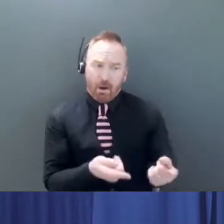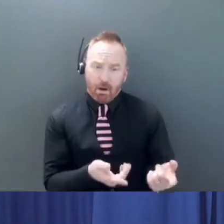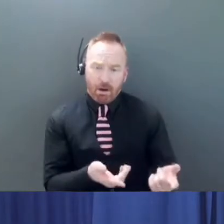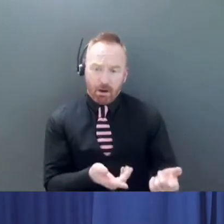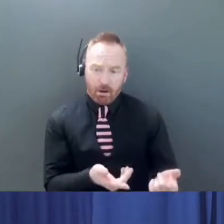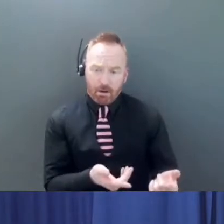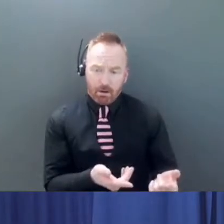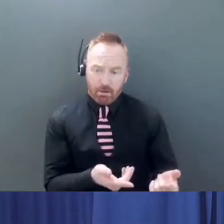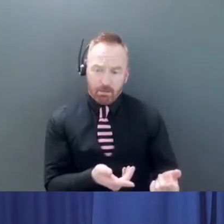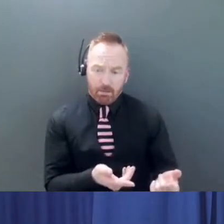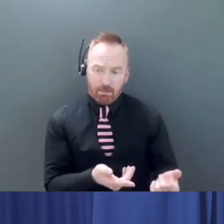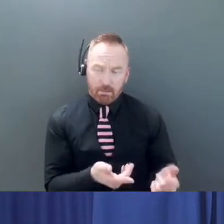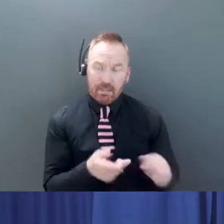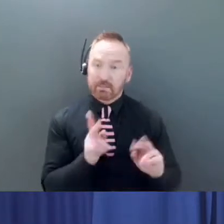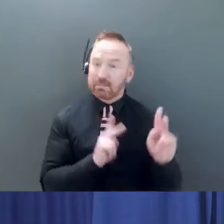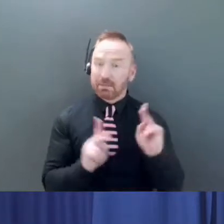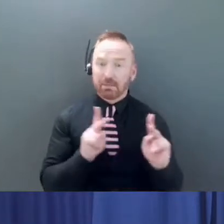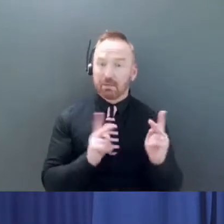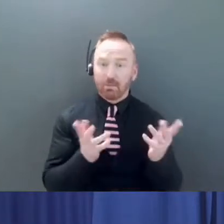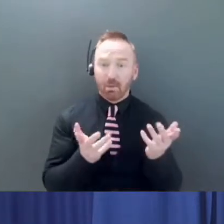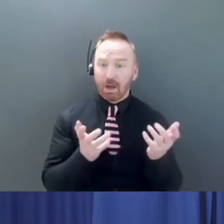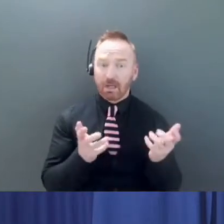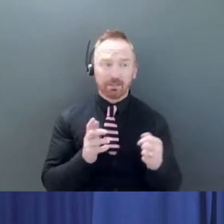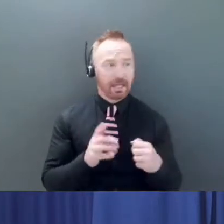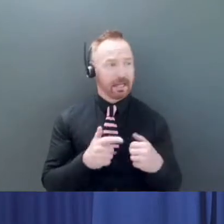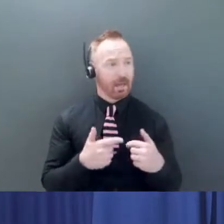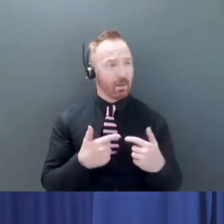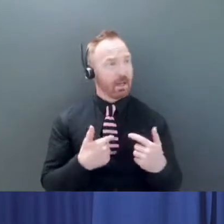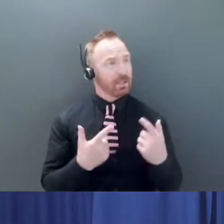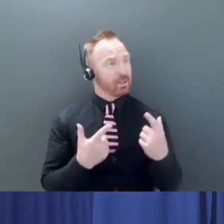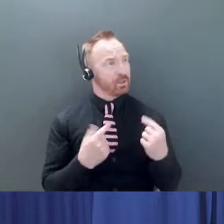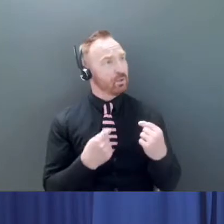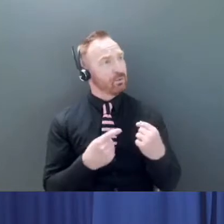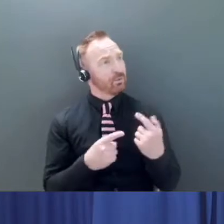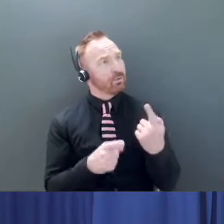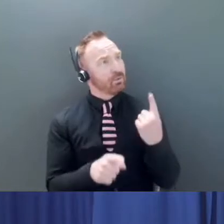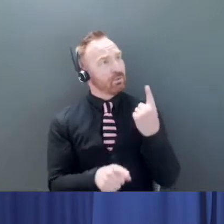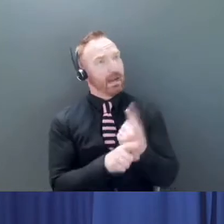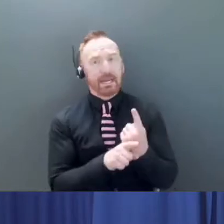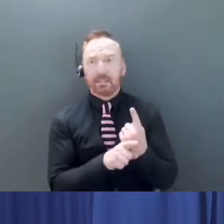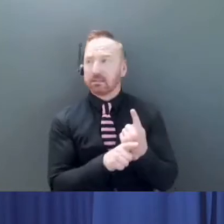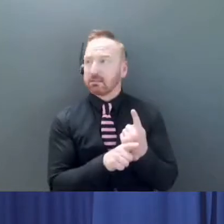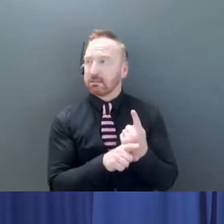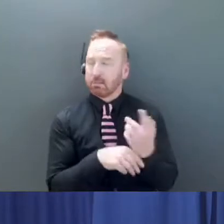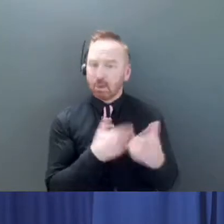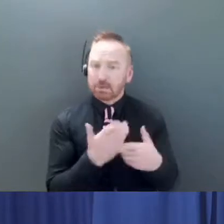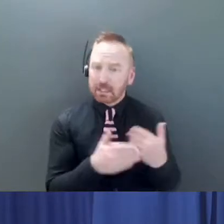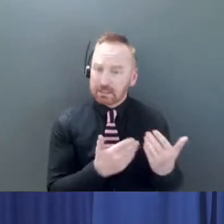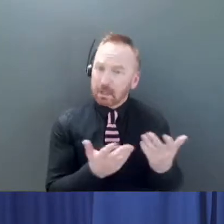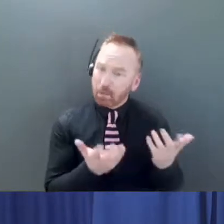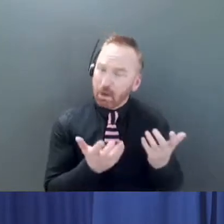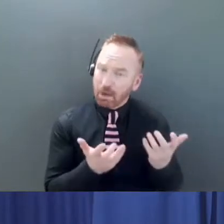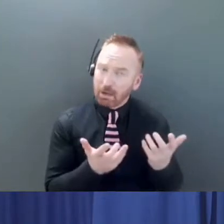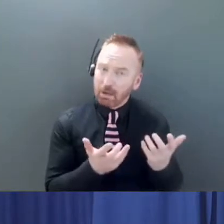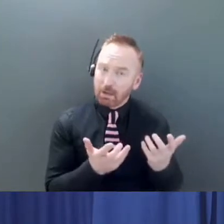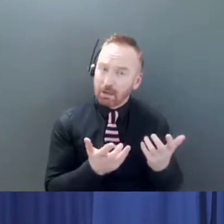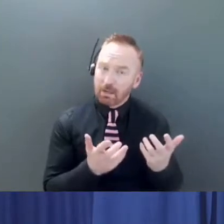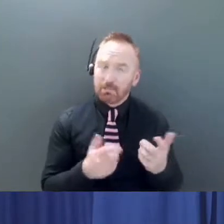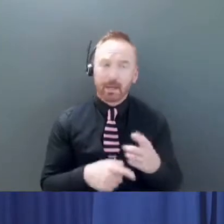large just want to do the right thing but have that chance to have more individual control.